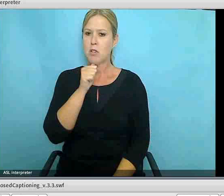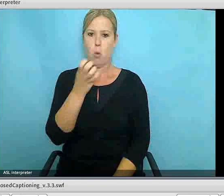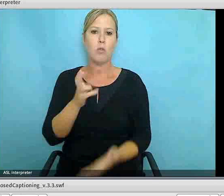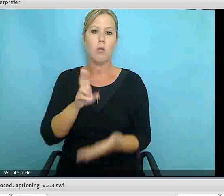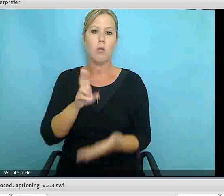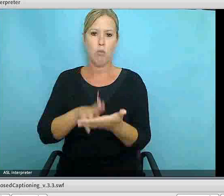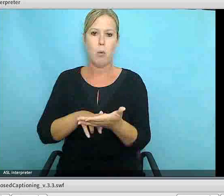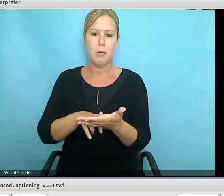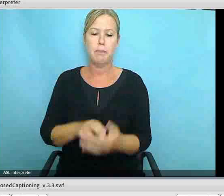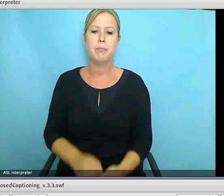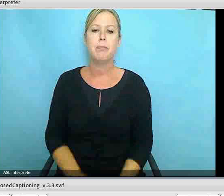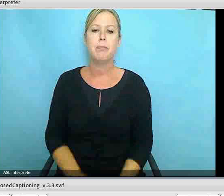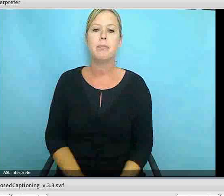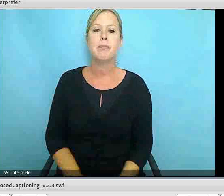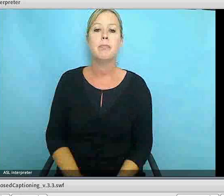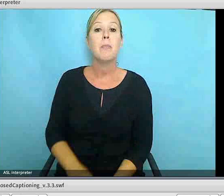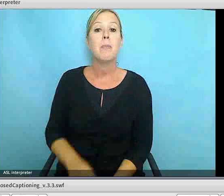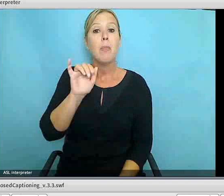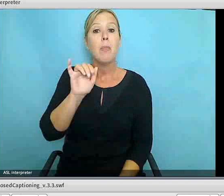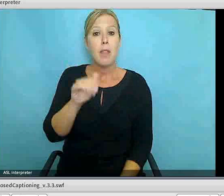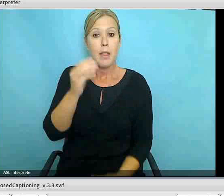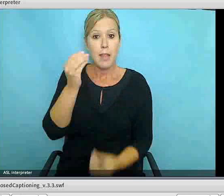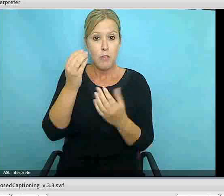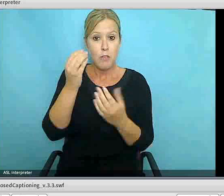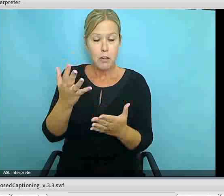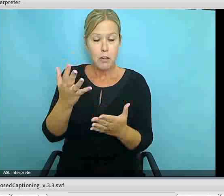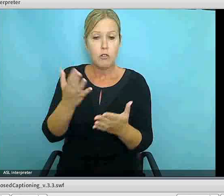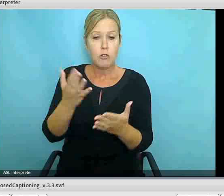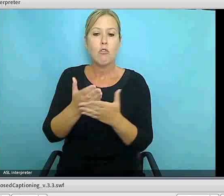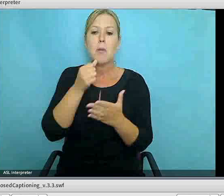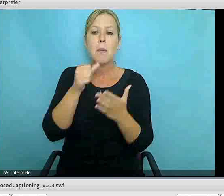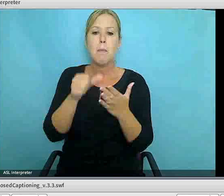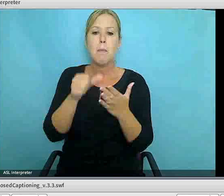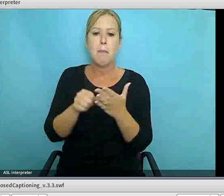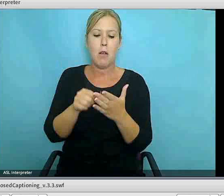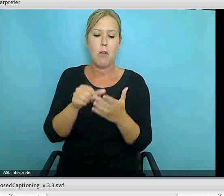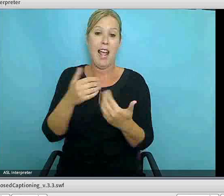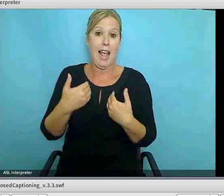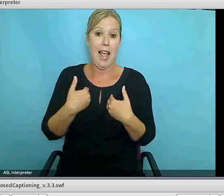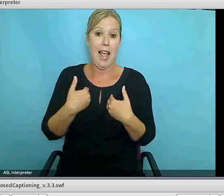So the mailing will include specific information about the One Care program.